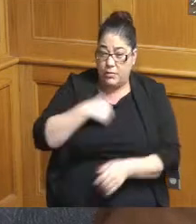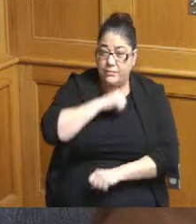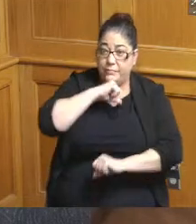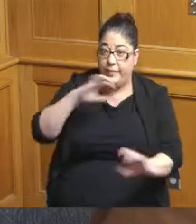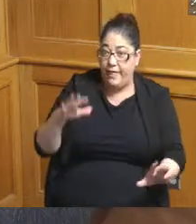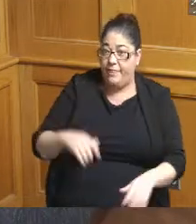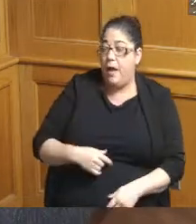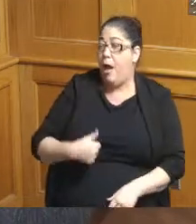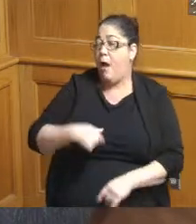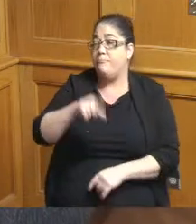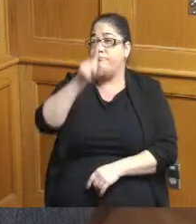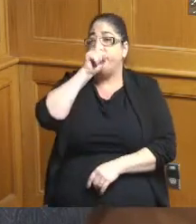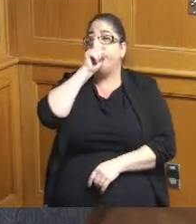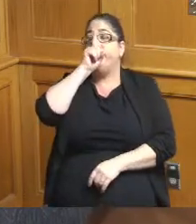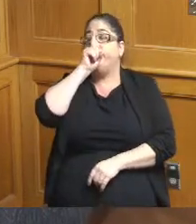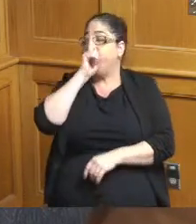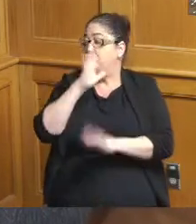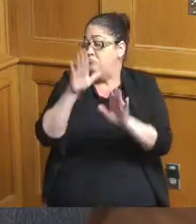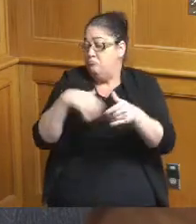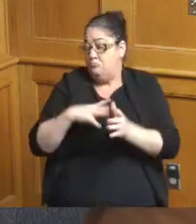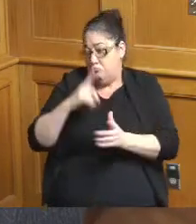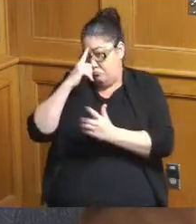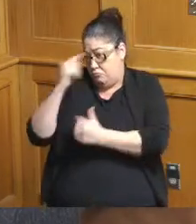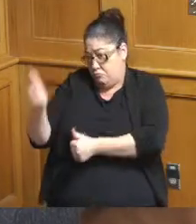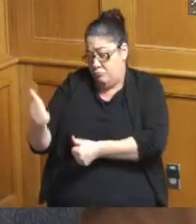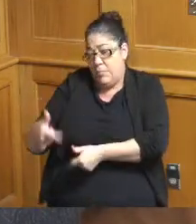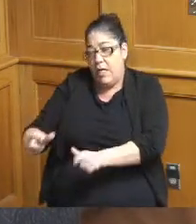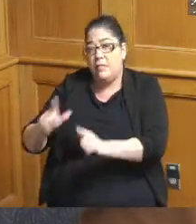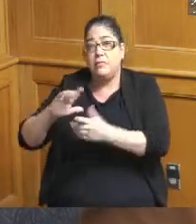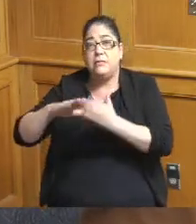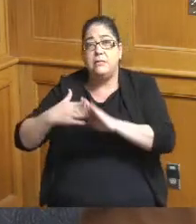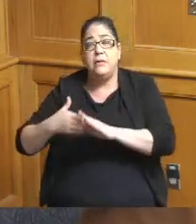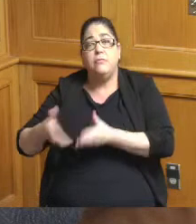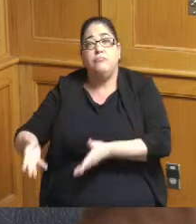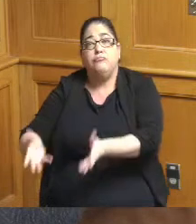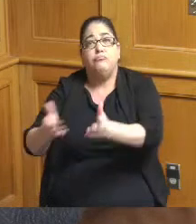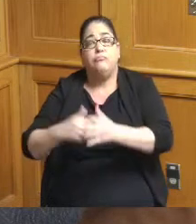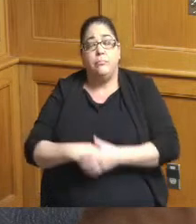hear from me but if you're saying that we got to put something toward it then hey I like to